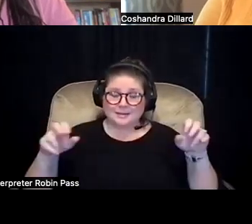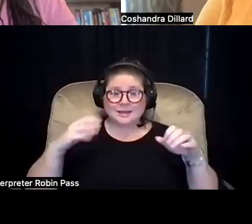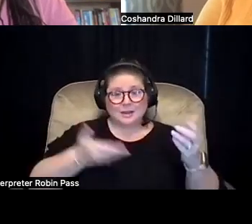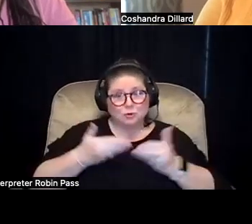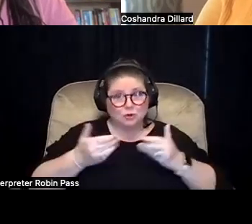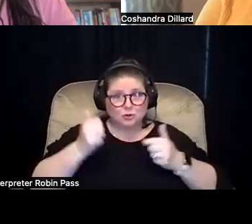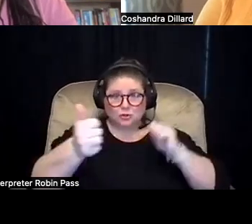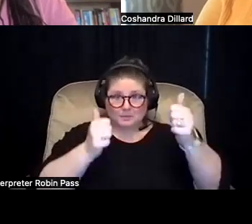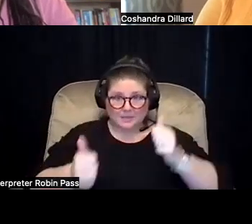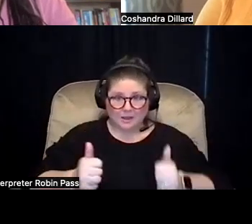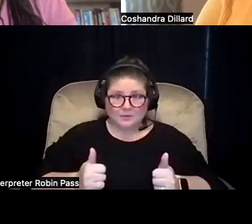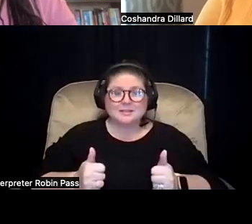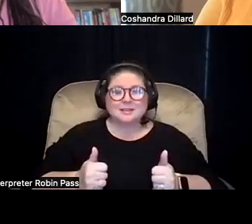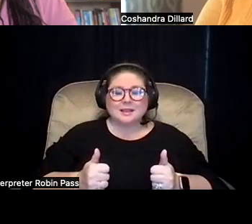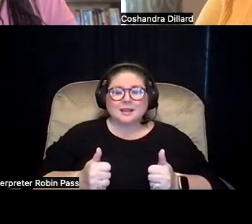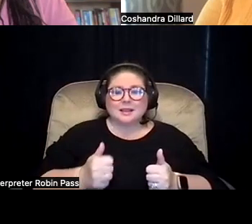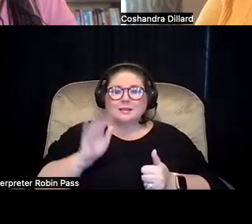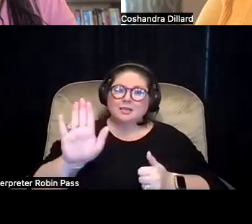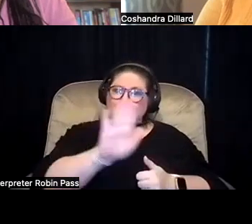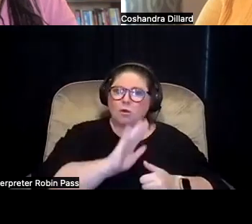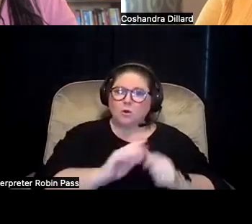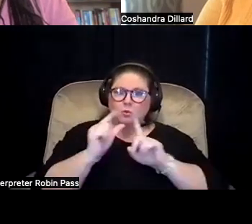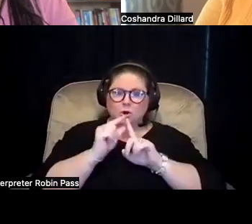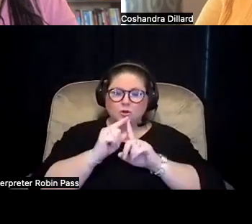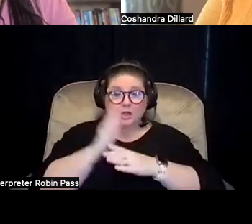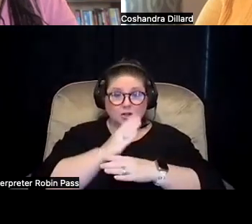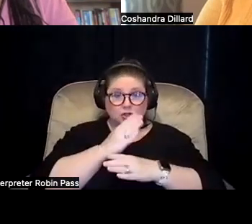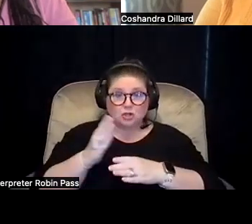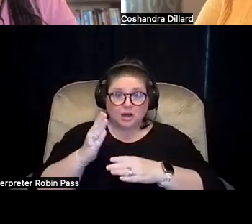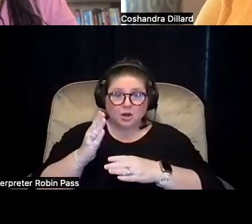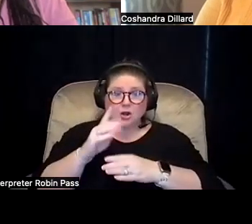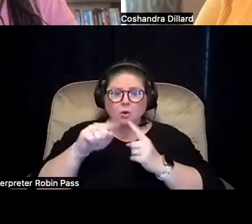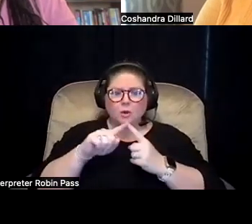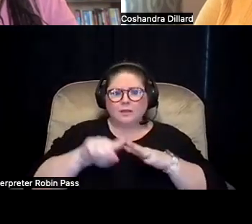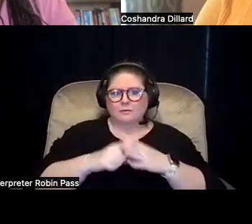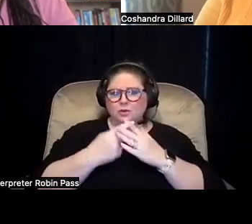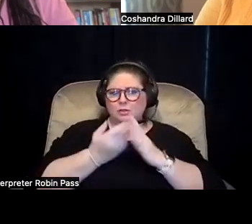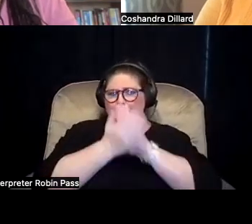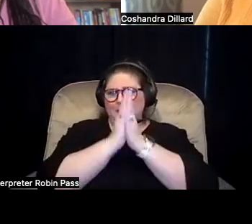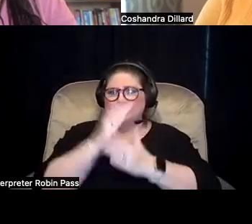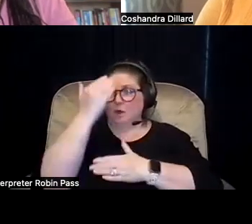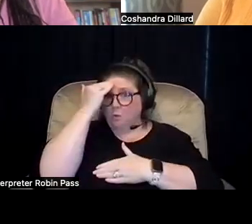in their own words and also share either when they first became aware of the tulsa race massacre